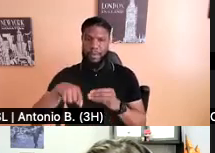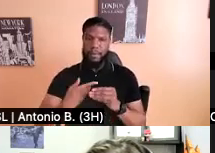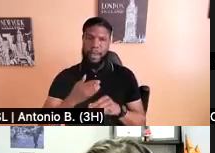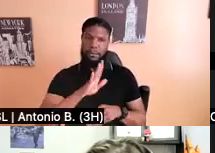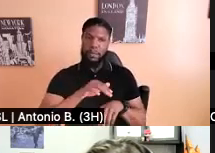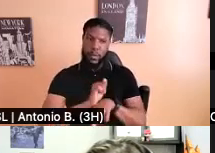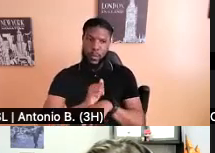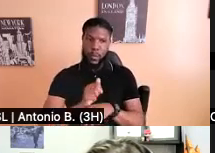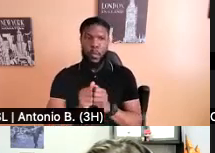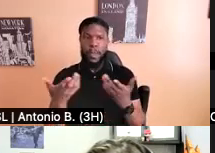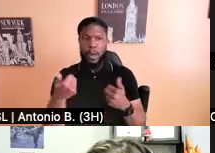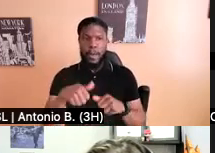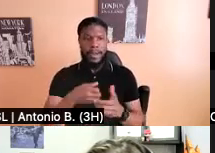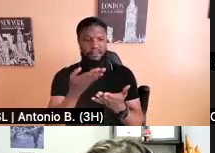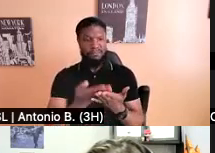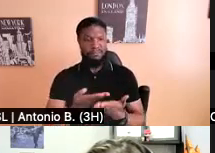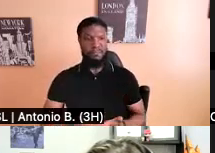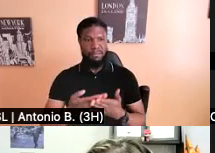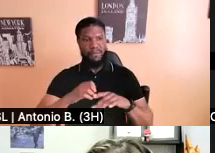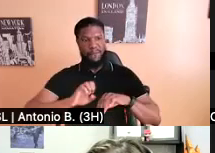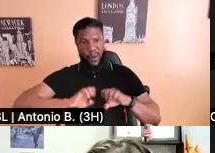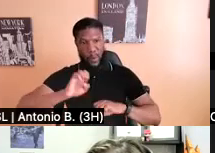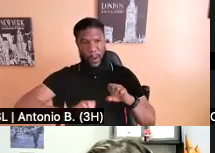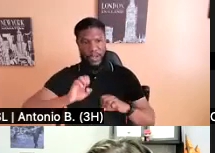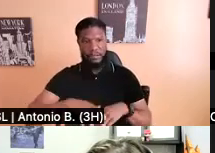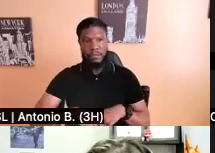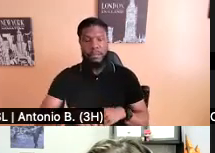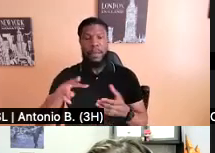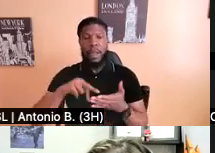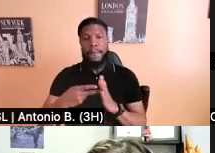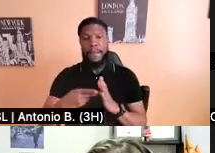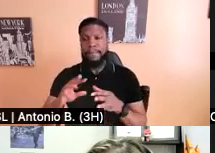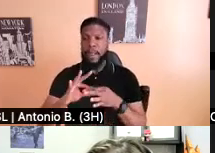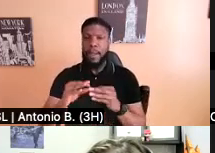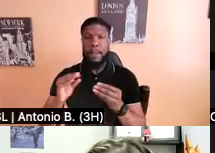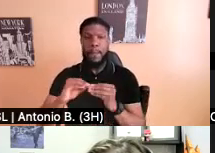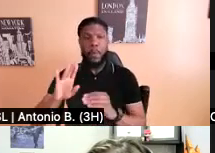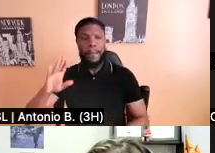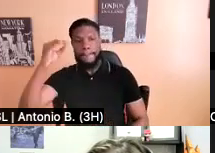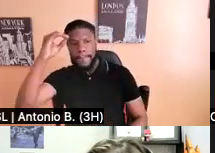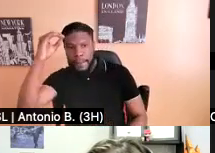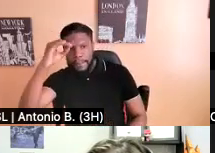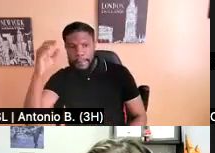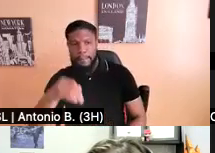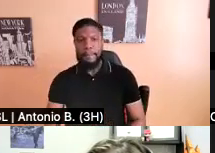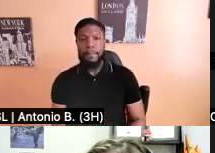evaluation. It keeps the comment on the subjective side instead. A great side benefit is that the use